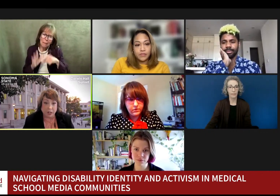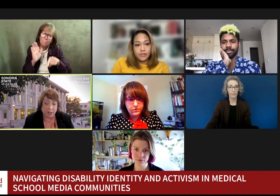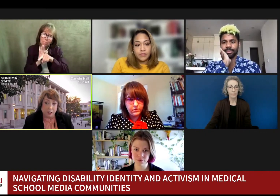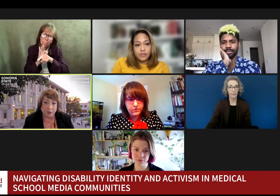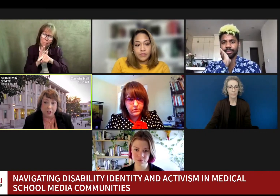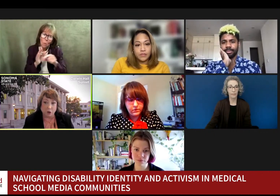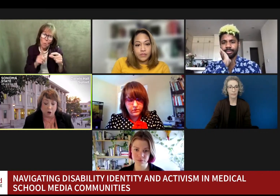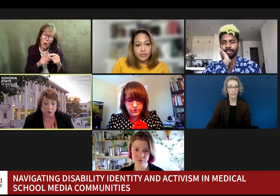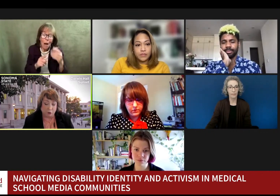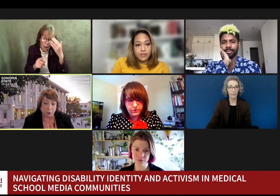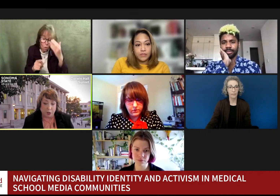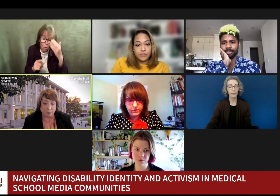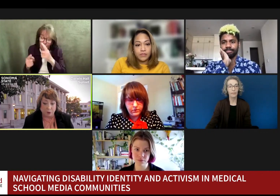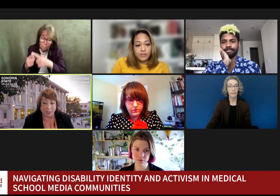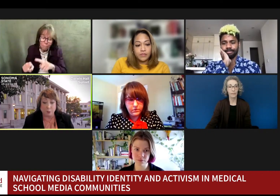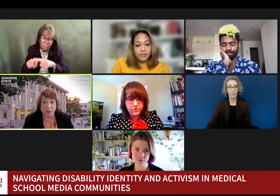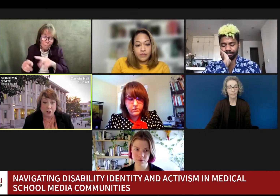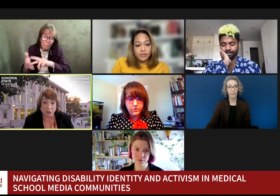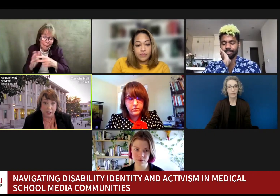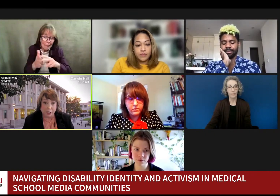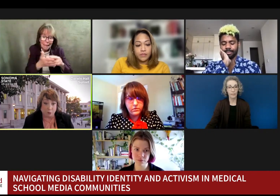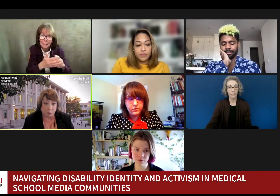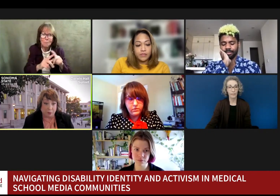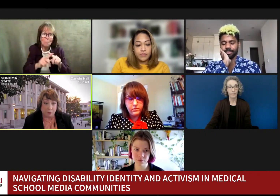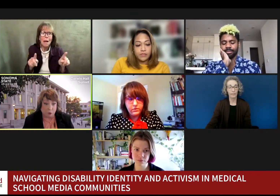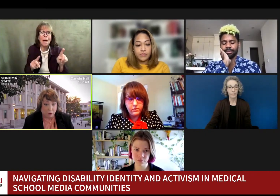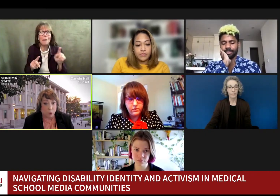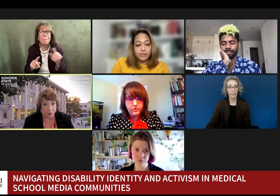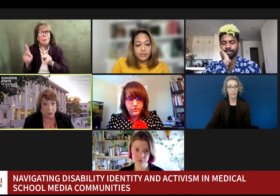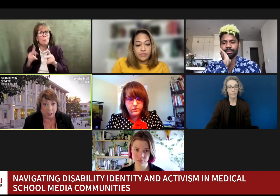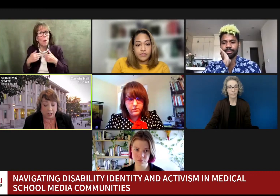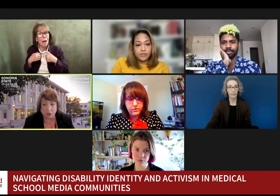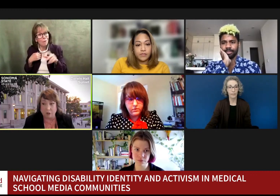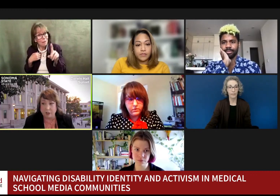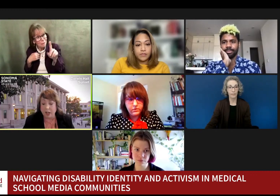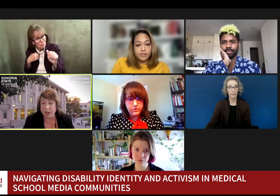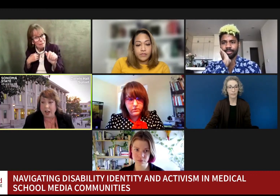it's hurtful to people, especially disabled people who have mobility issues.